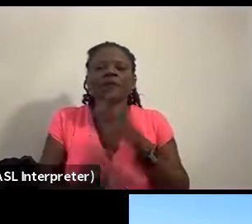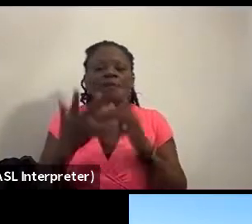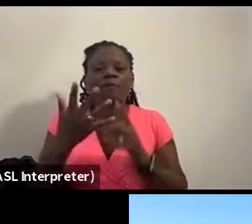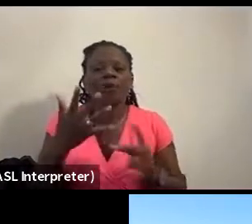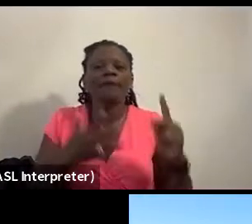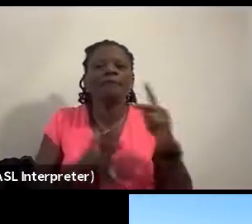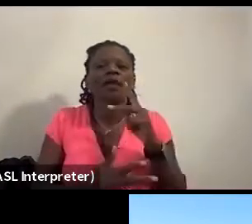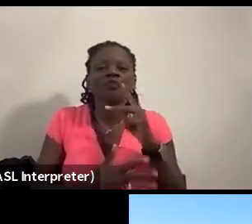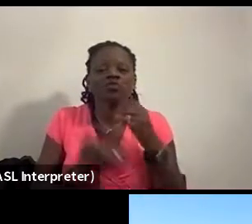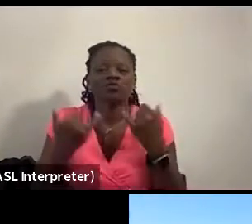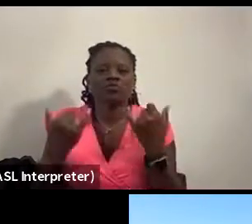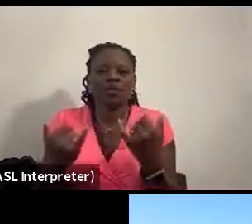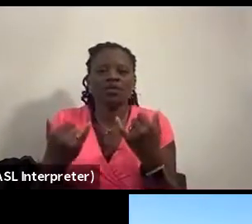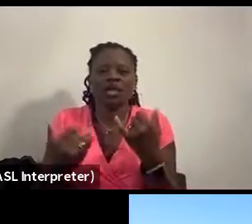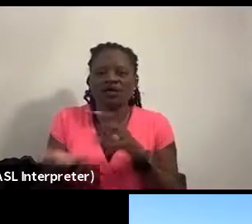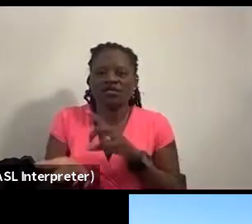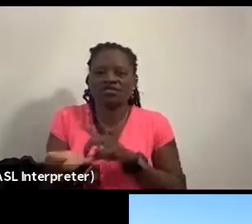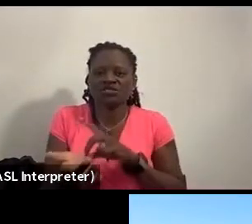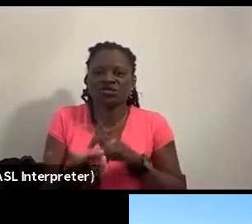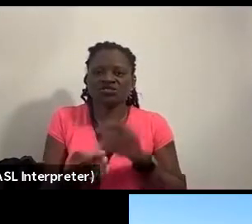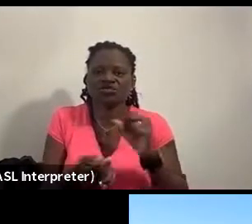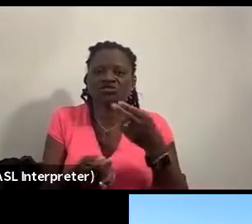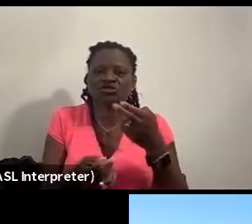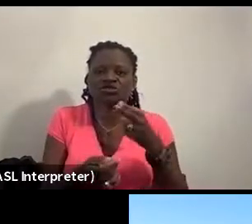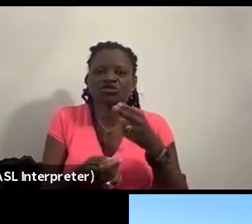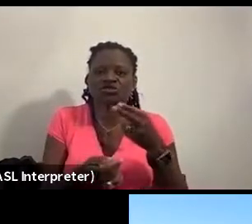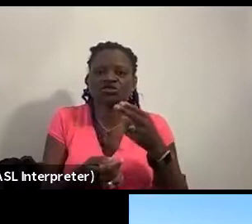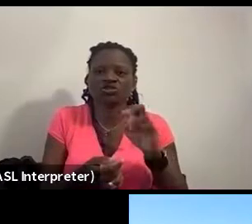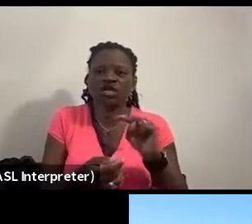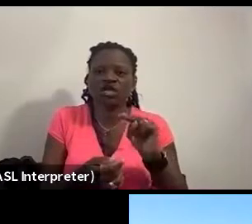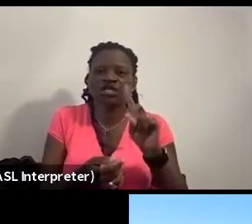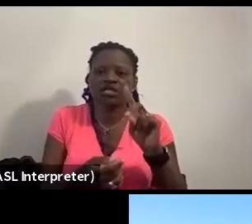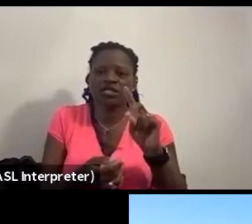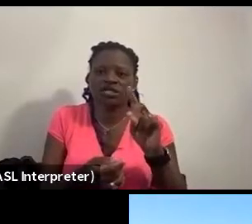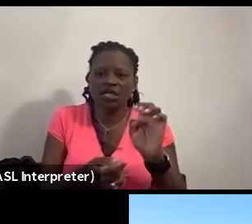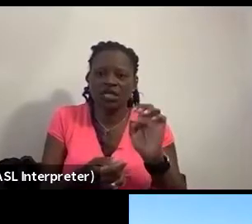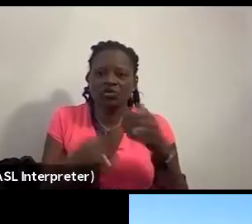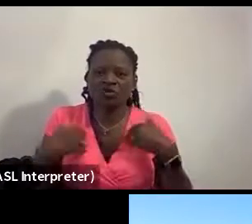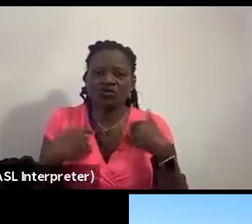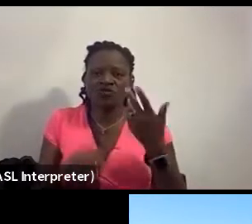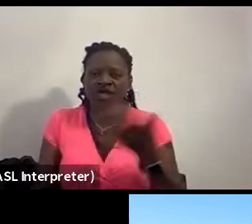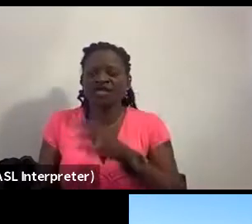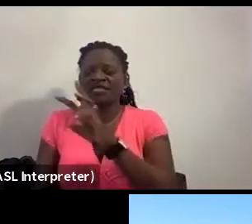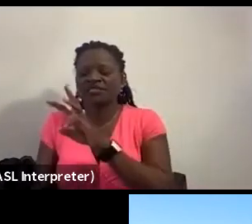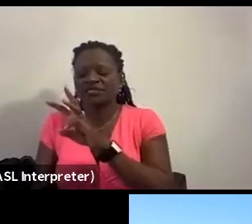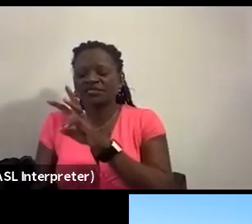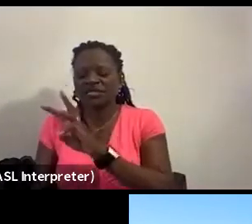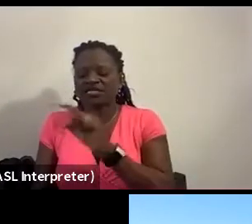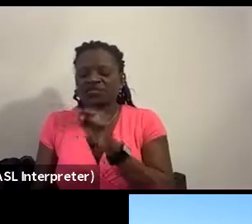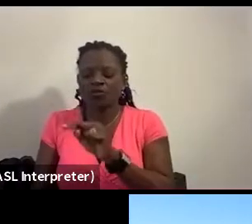Chenda was saying, with six point eighty five million people that were vaccinated with the JMJ vaccine,